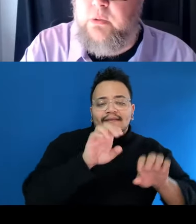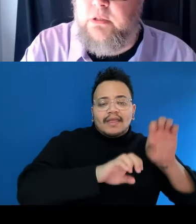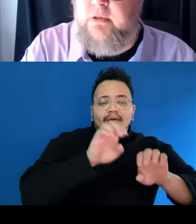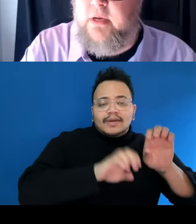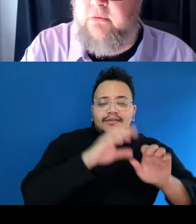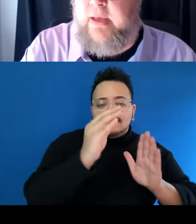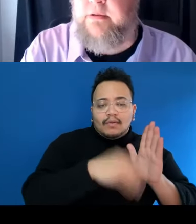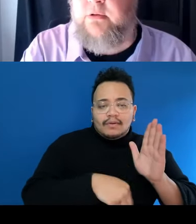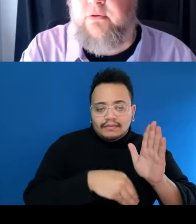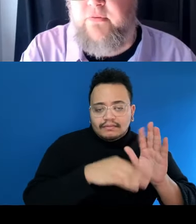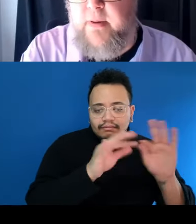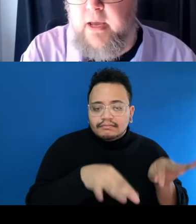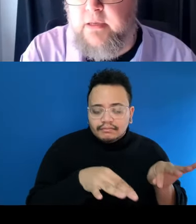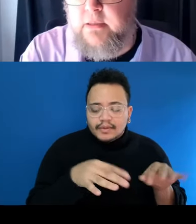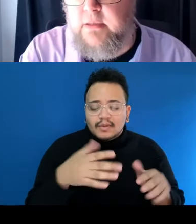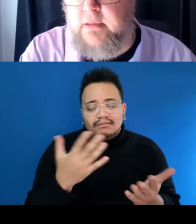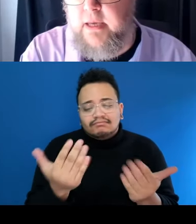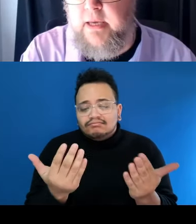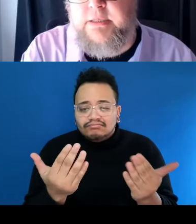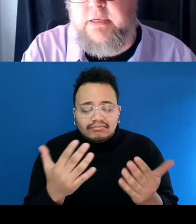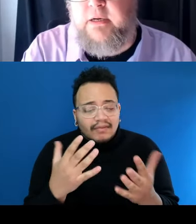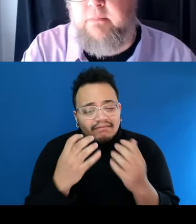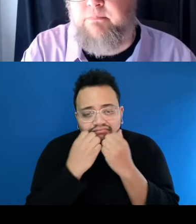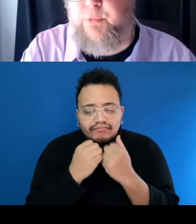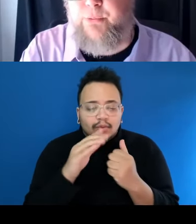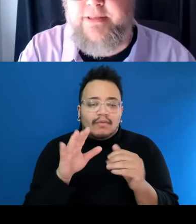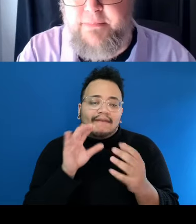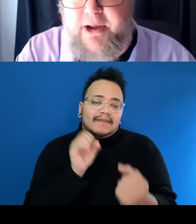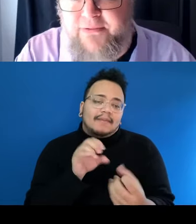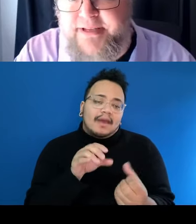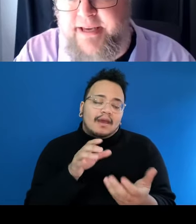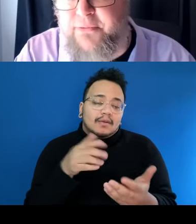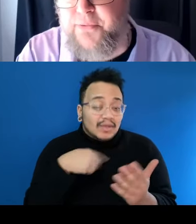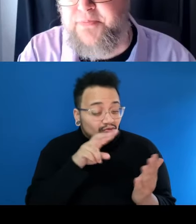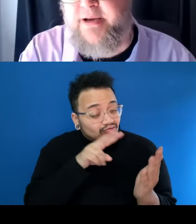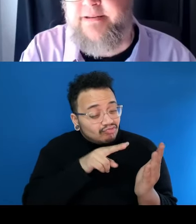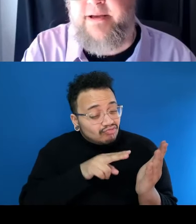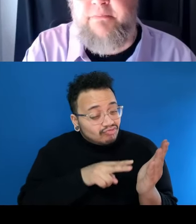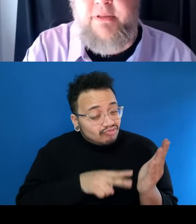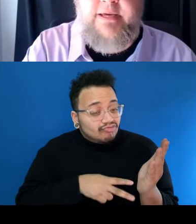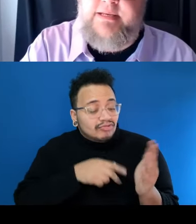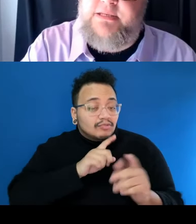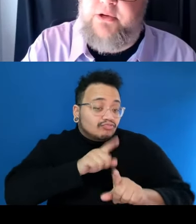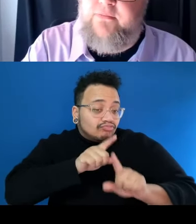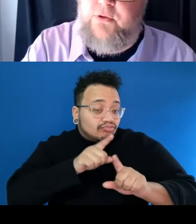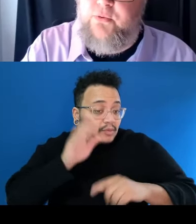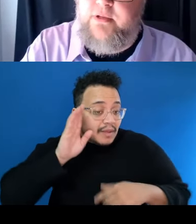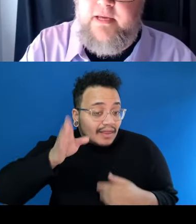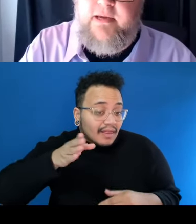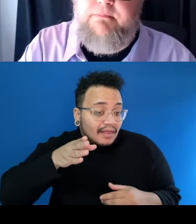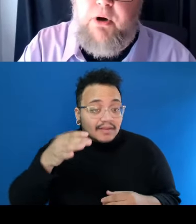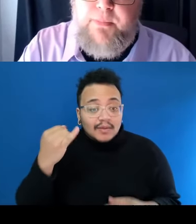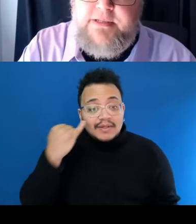We really value your feedback and we read them carefully and we respond to them. So if you would take a moment,